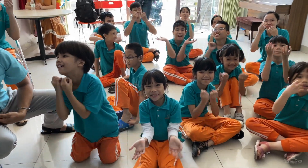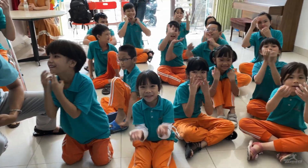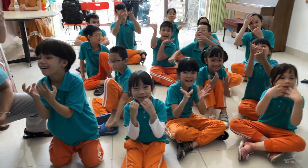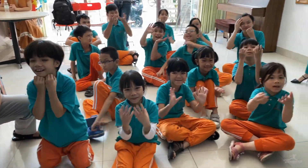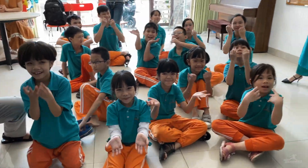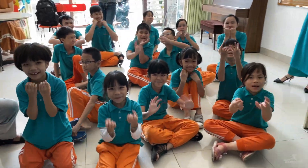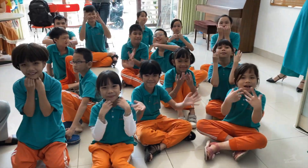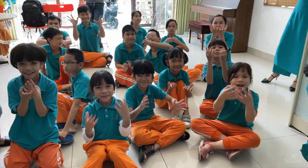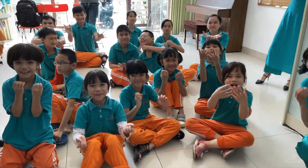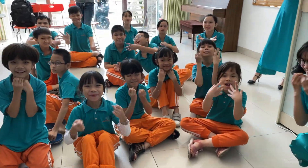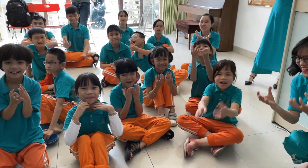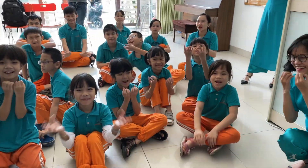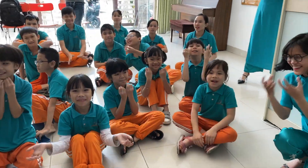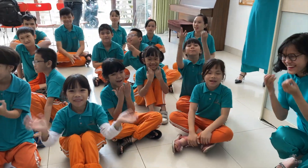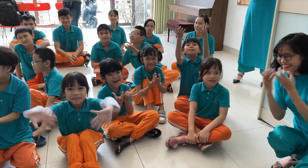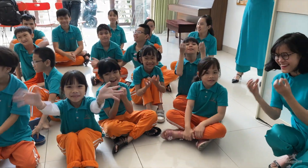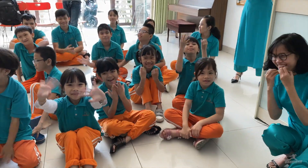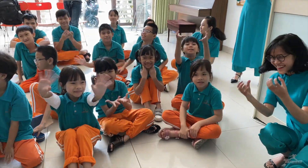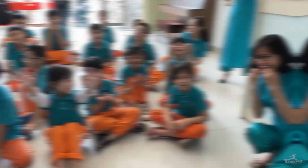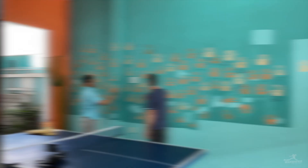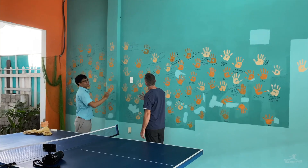Thank you, thank you!